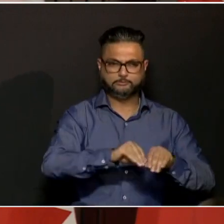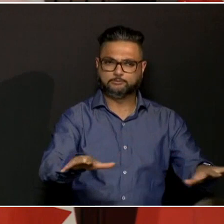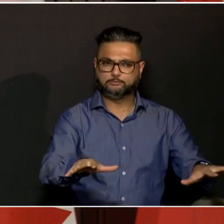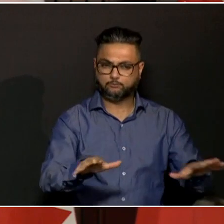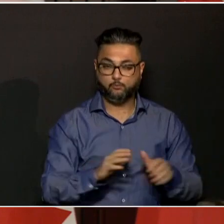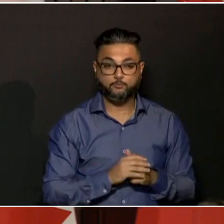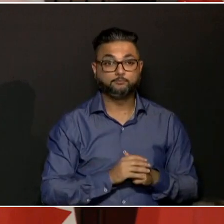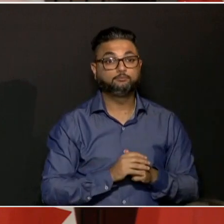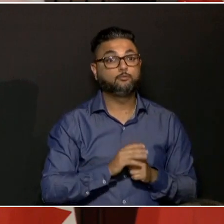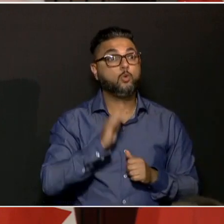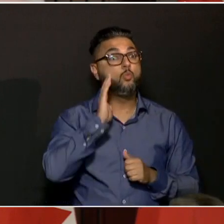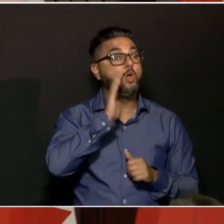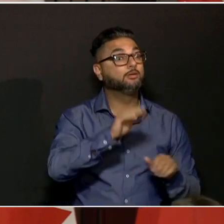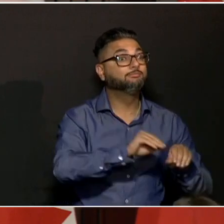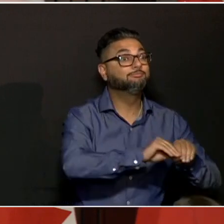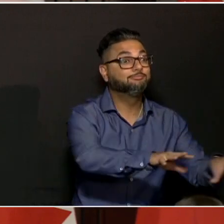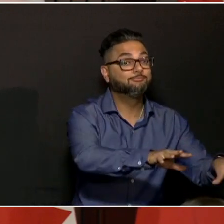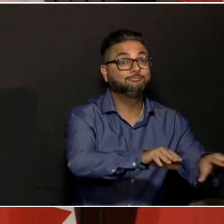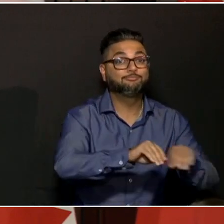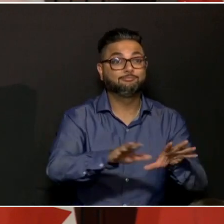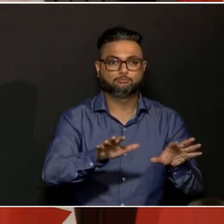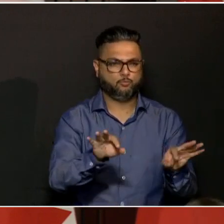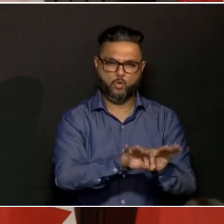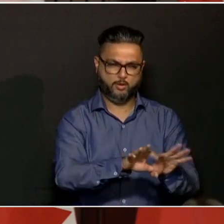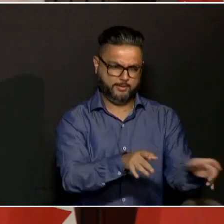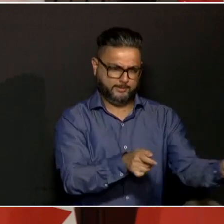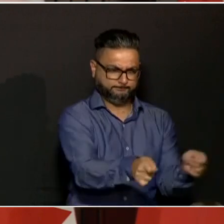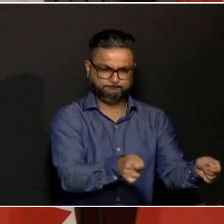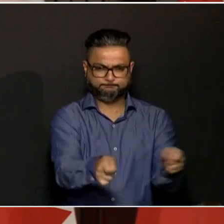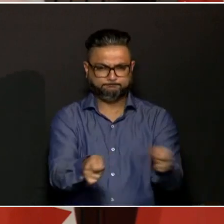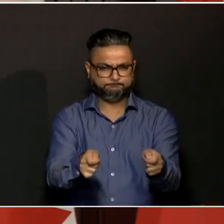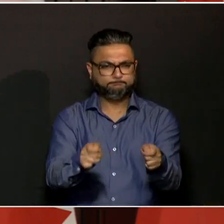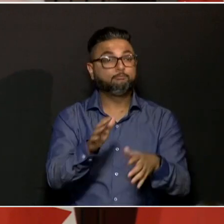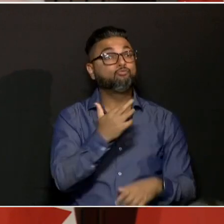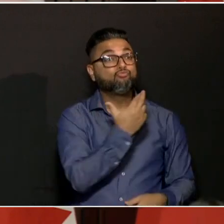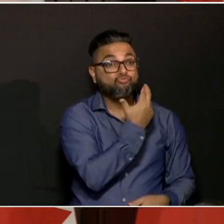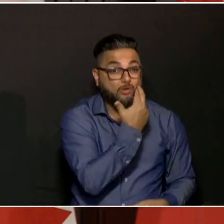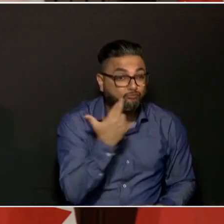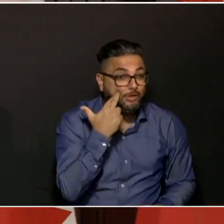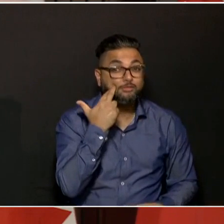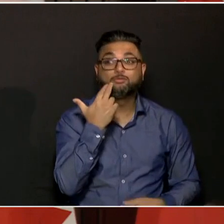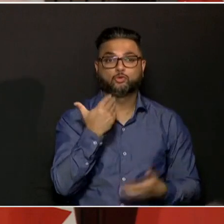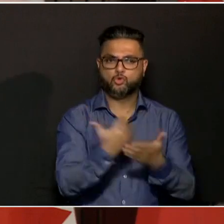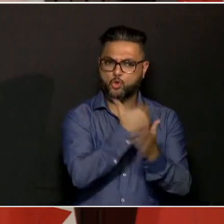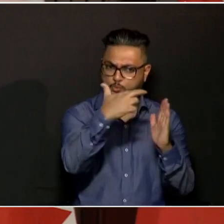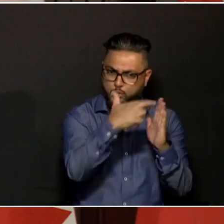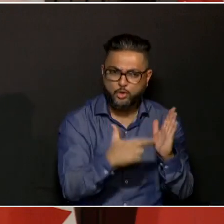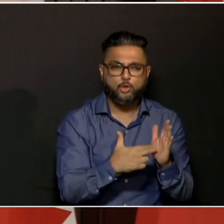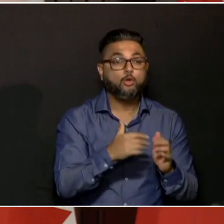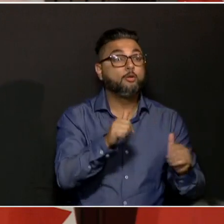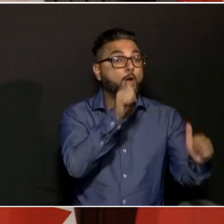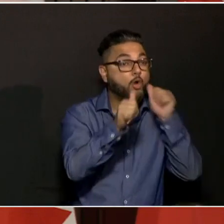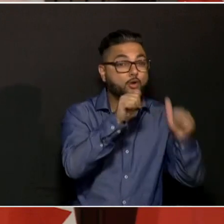to reduce the risk of transmission and prevent future outbreaks including additional measures for restaurants, bars and other businesses